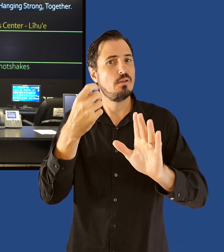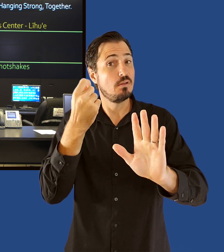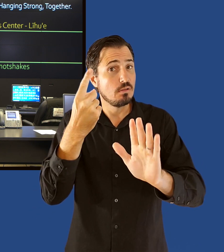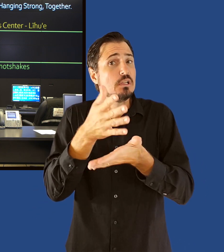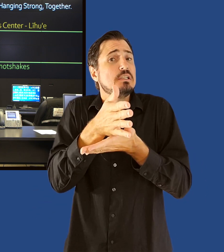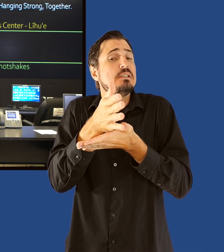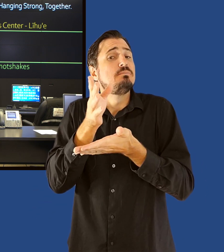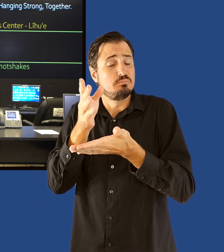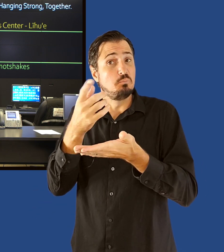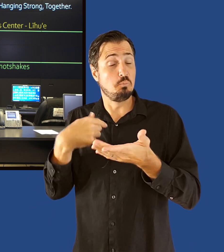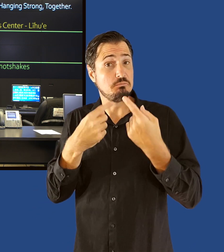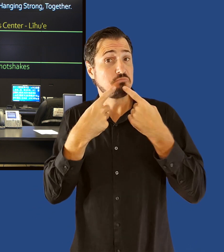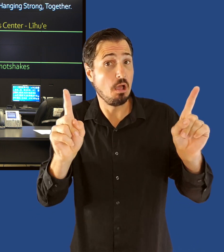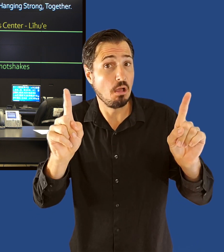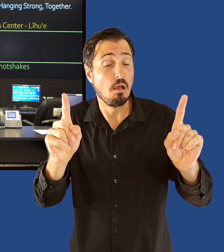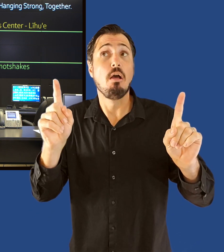So we hope to provide more clarity today.